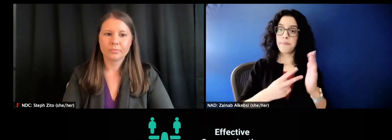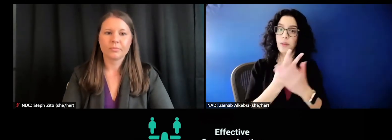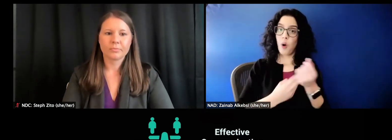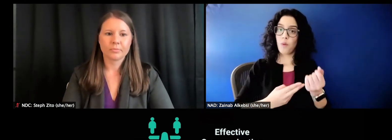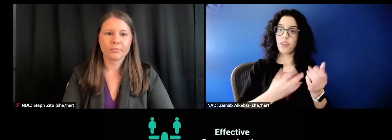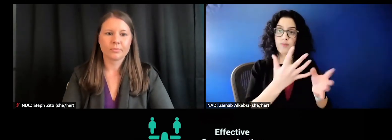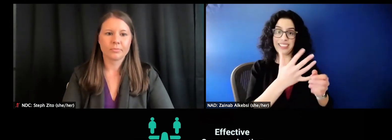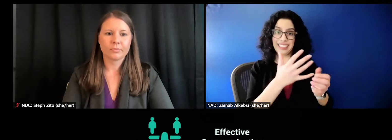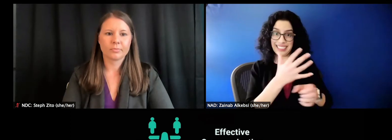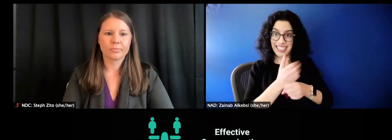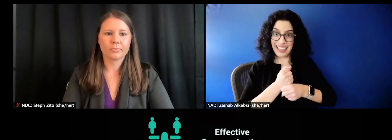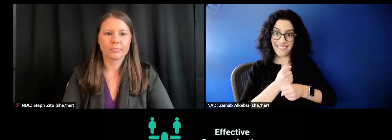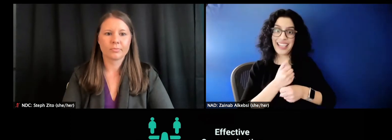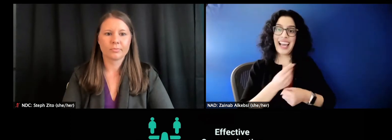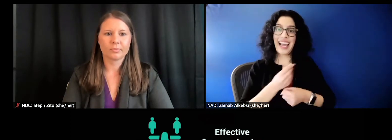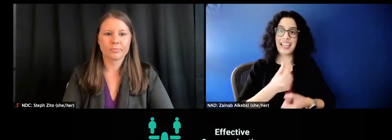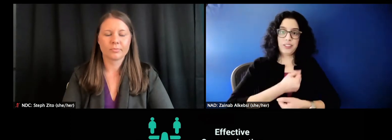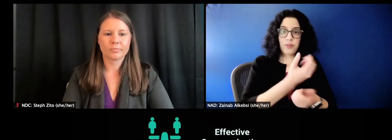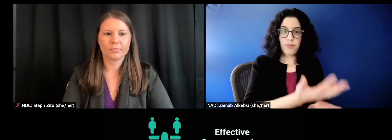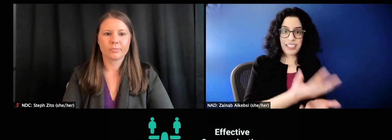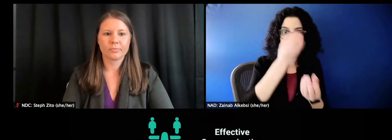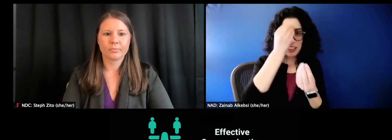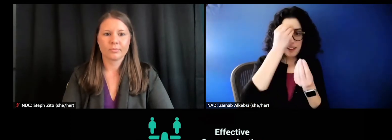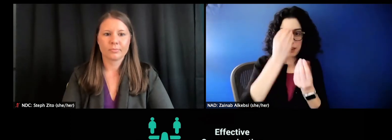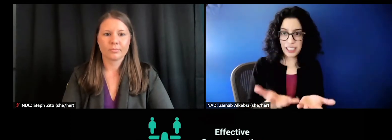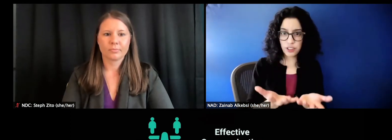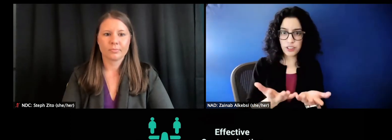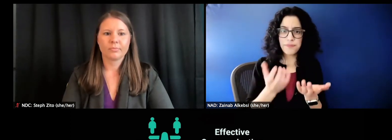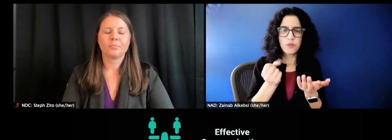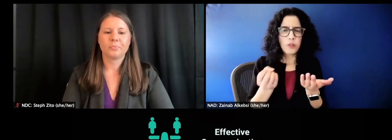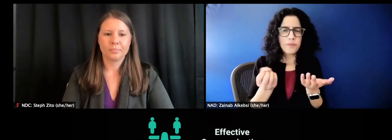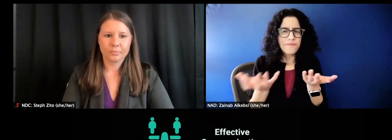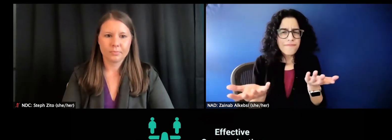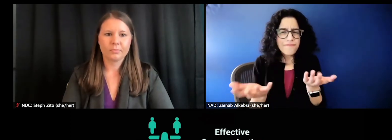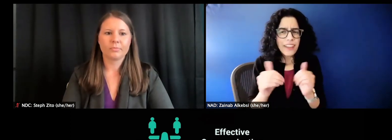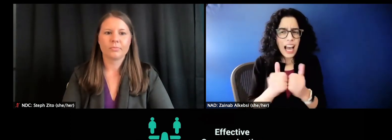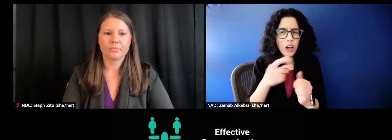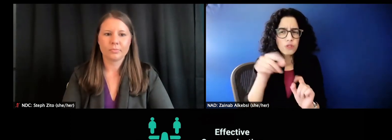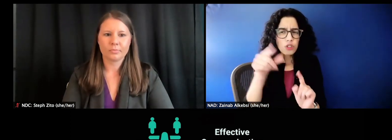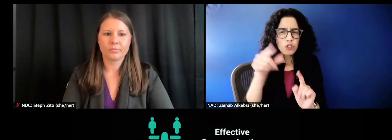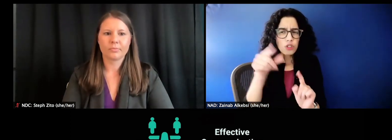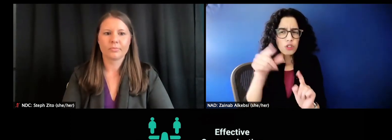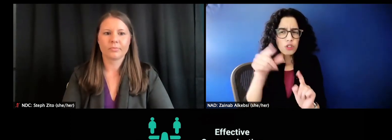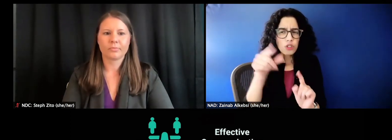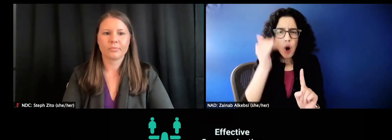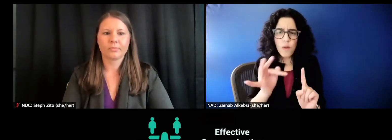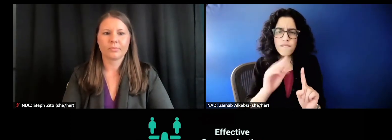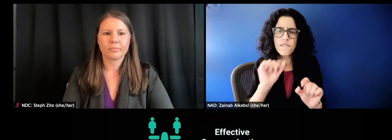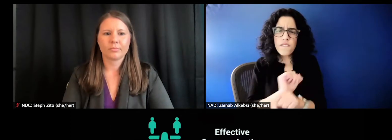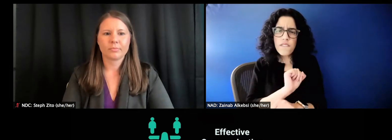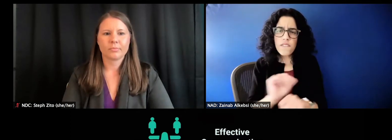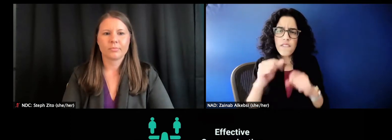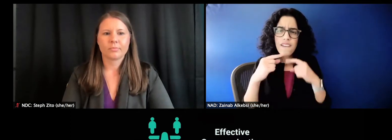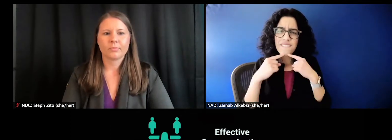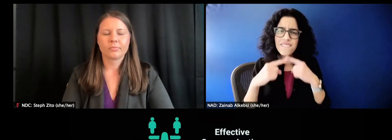This means receiving information and expressing information. So how do you know whether communication